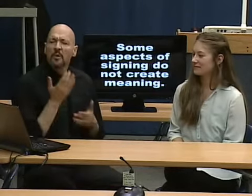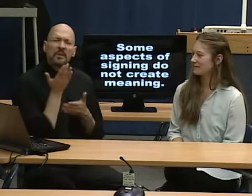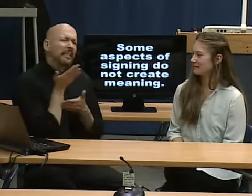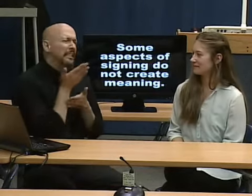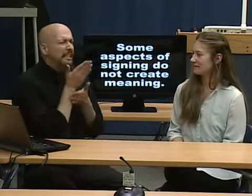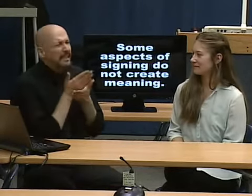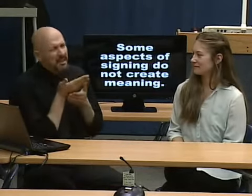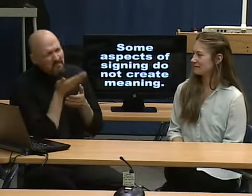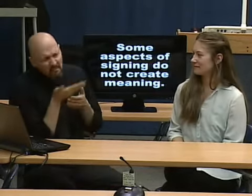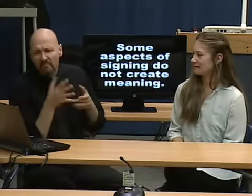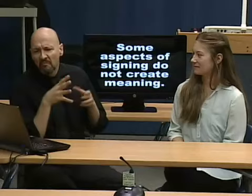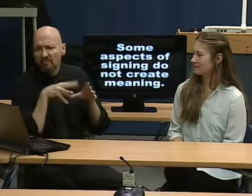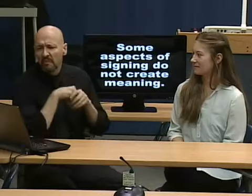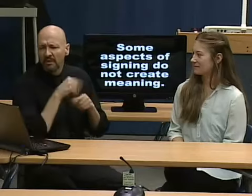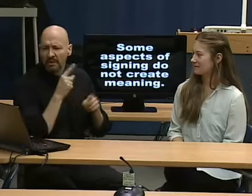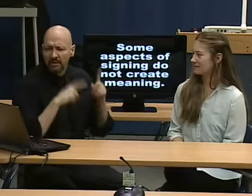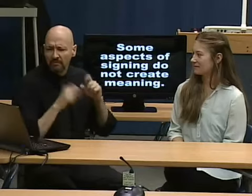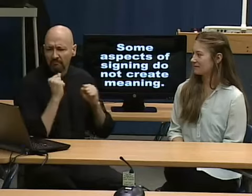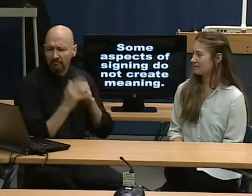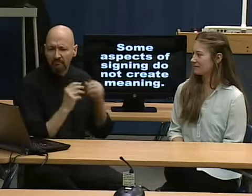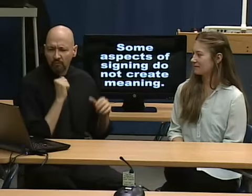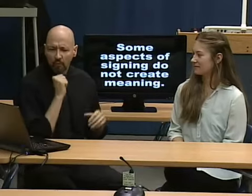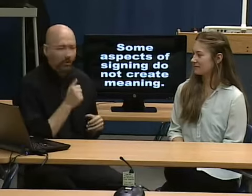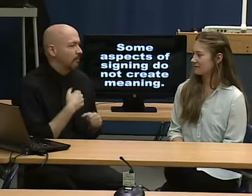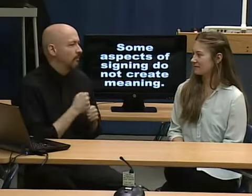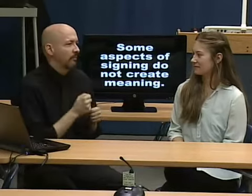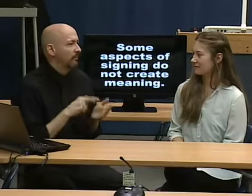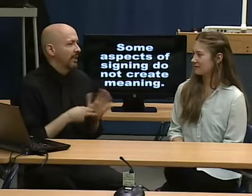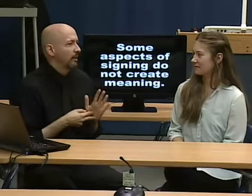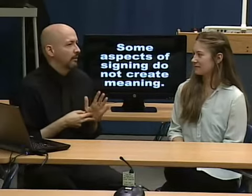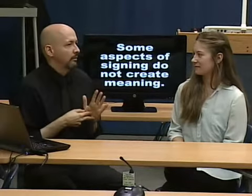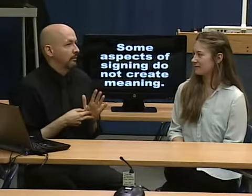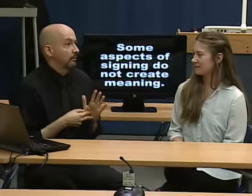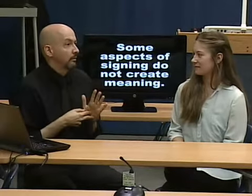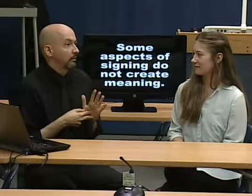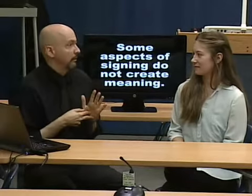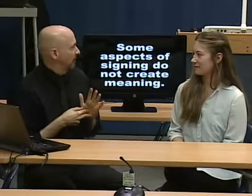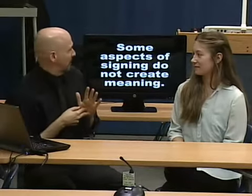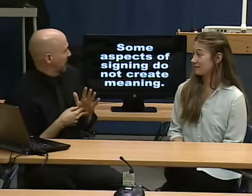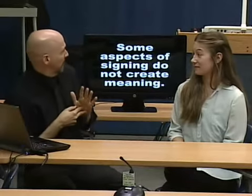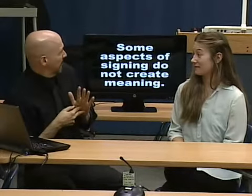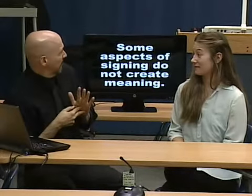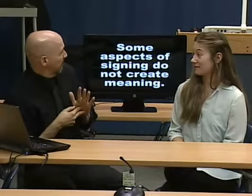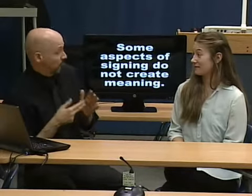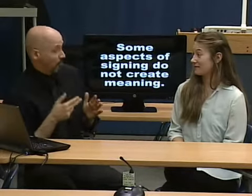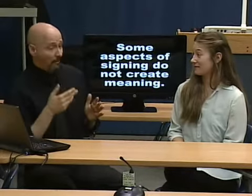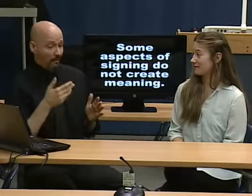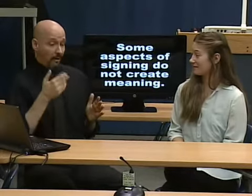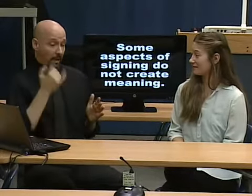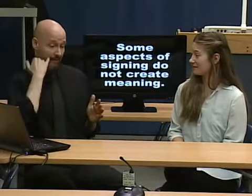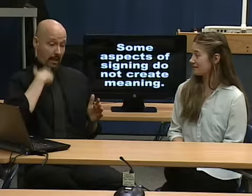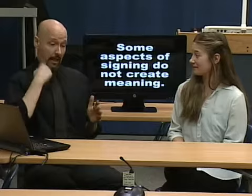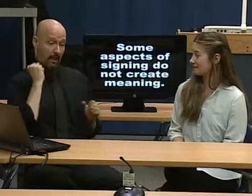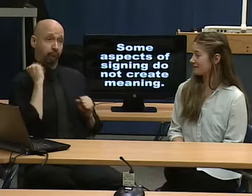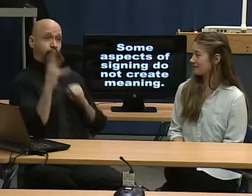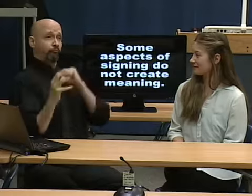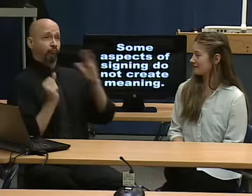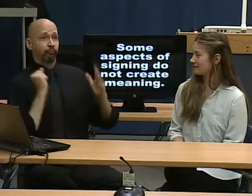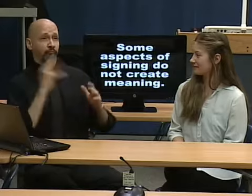Some included parts of signs do not create meaning. If I'm signing away,